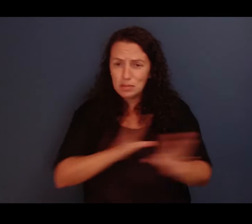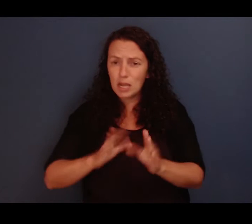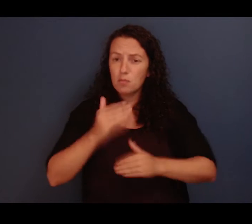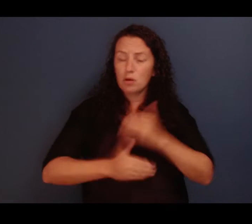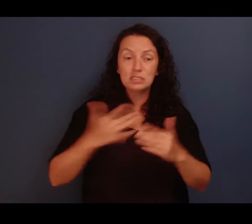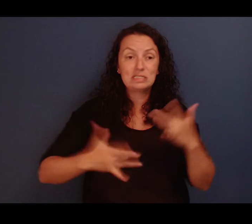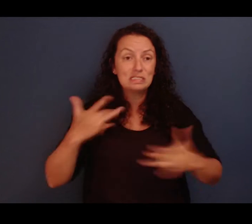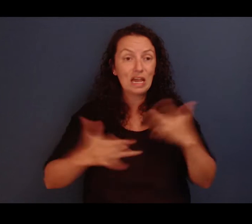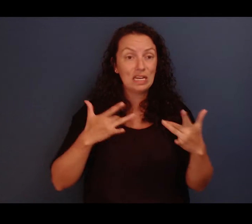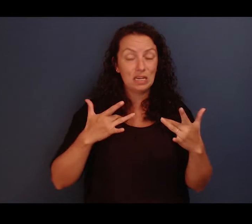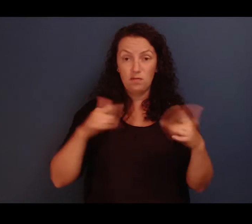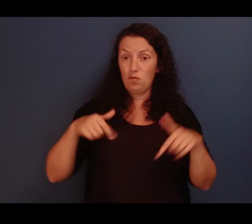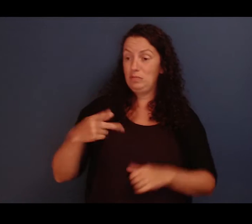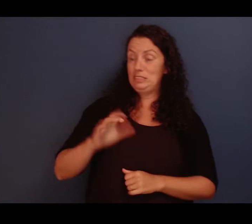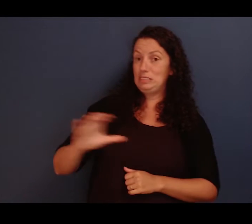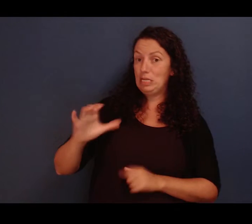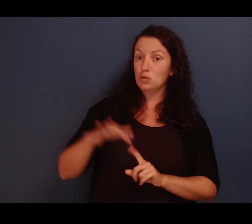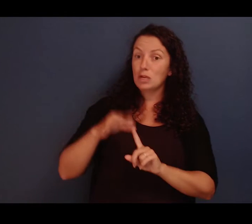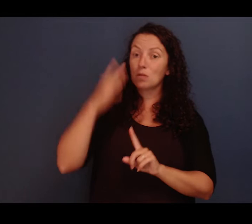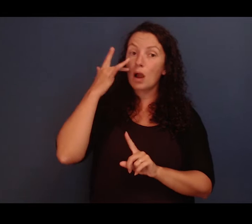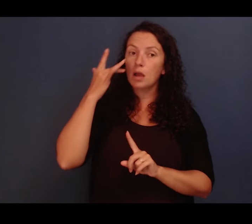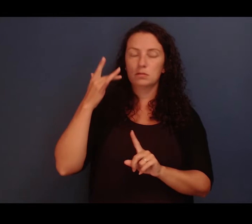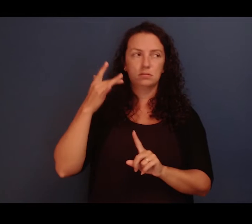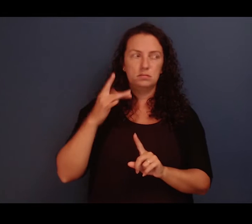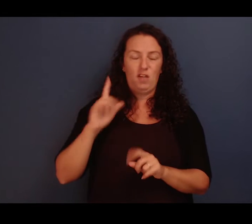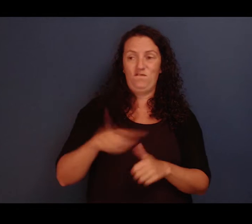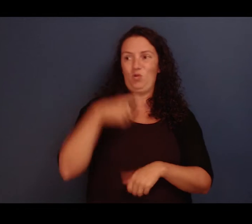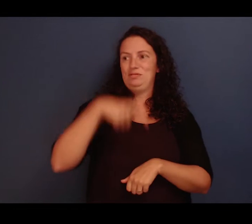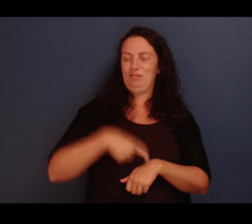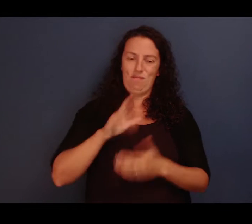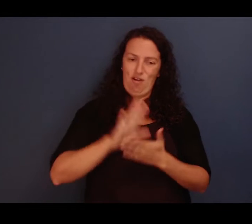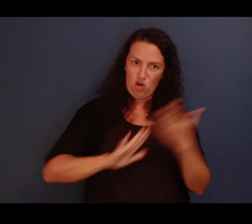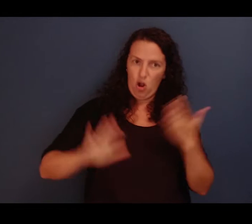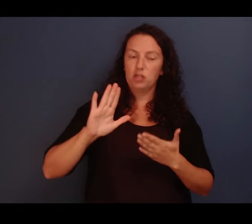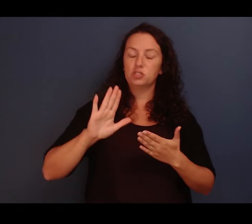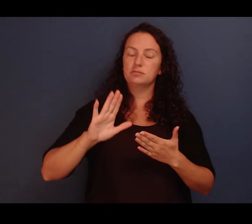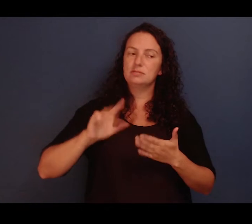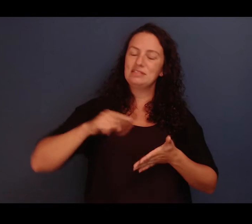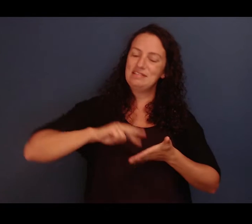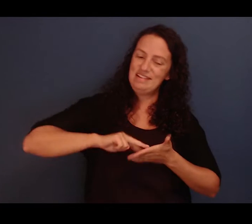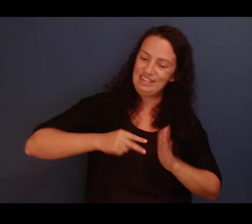and unique for PCC is that it is really the first time that the college is intentionally,